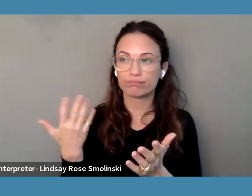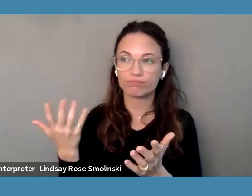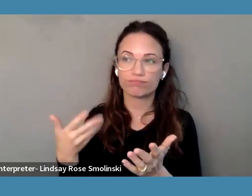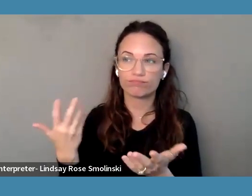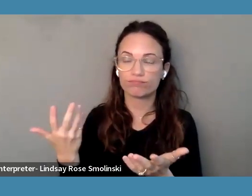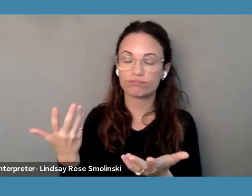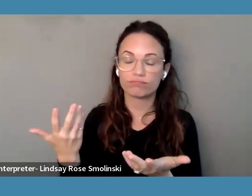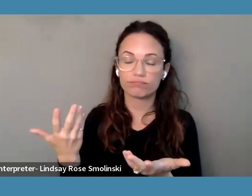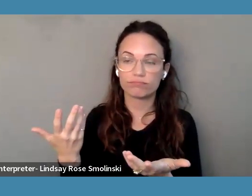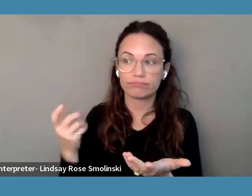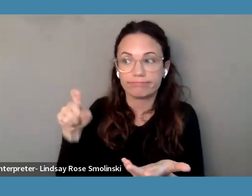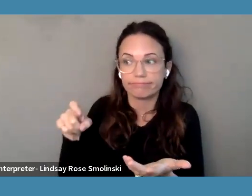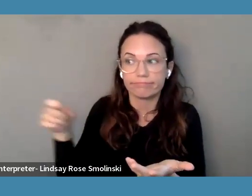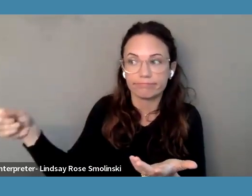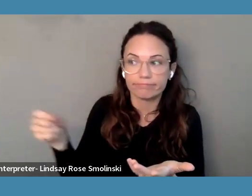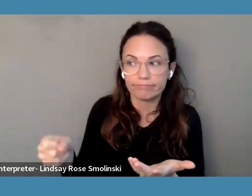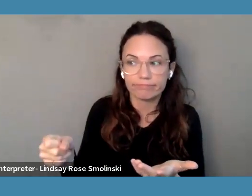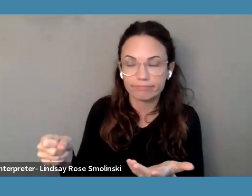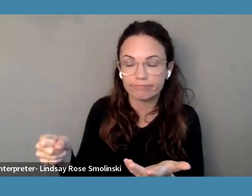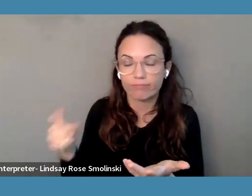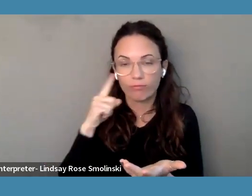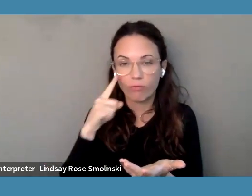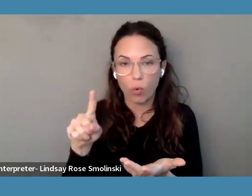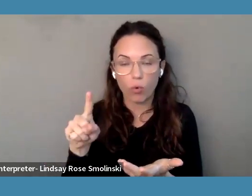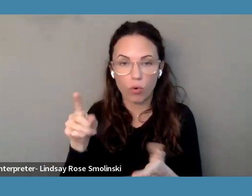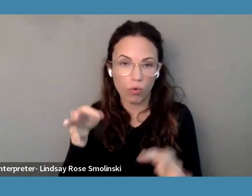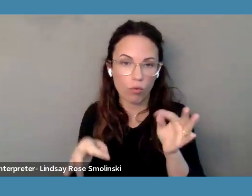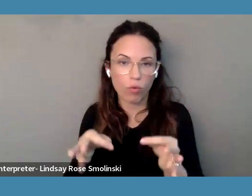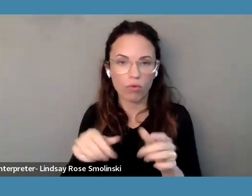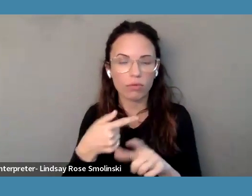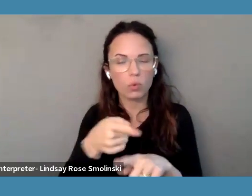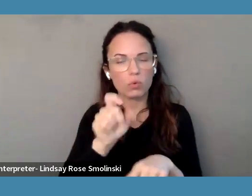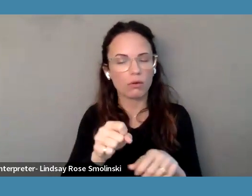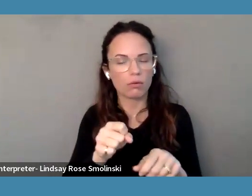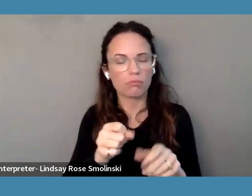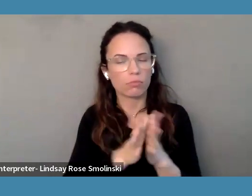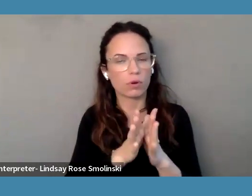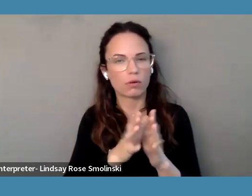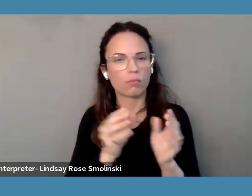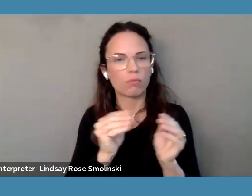necessary to call, then yes, you can request it, you can request additional continuances.